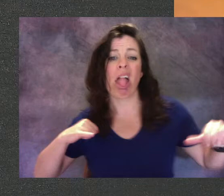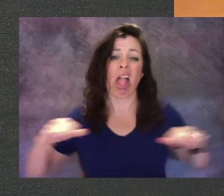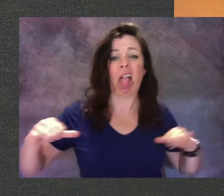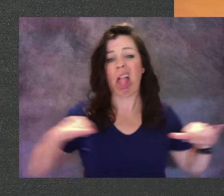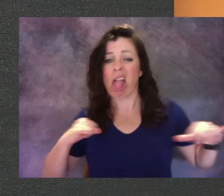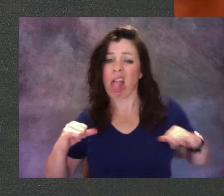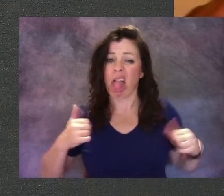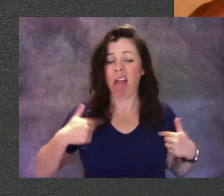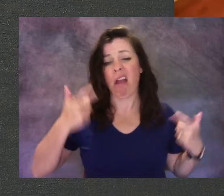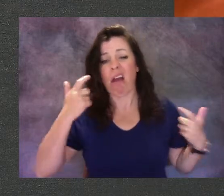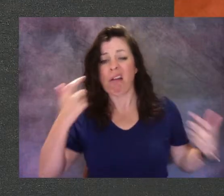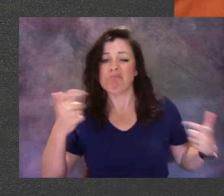Good job. Clifford.